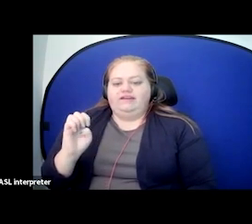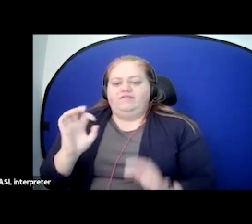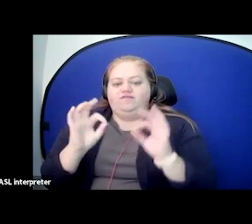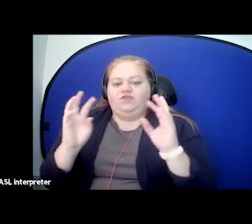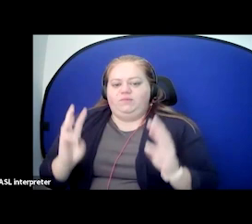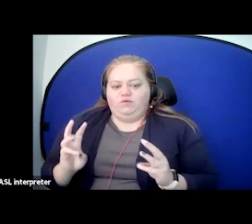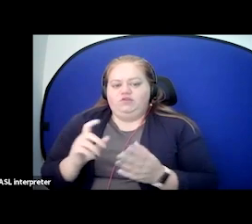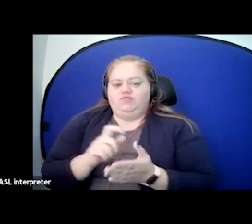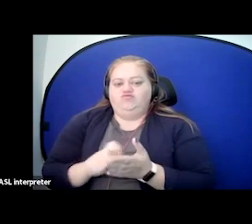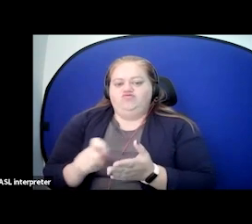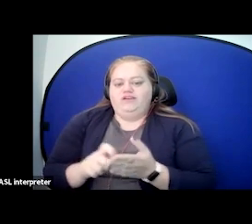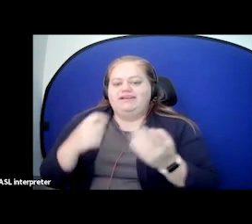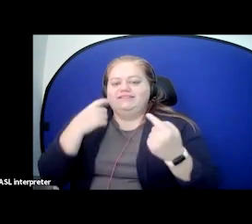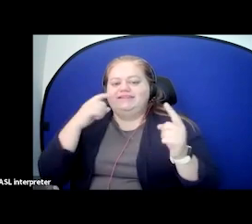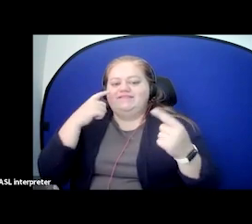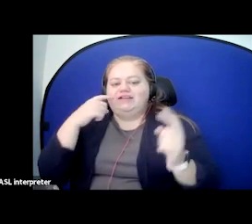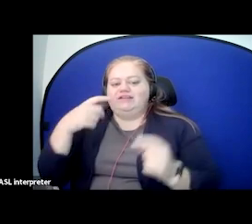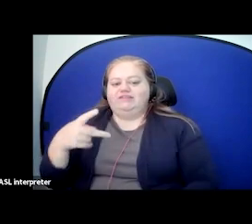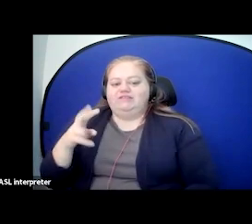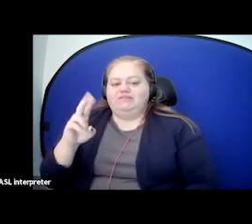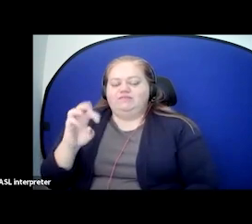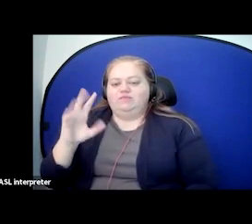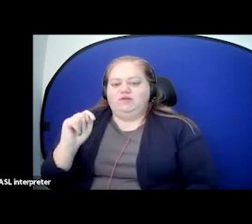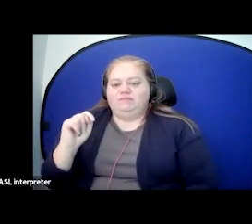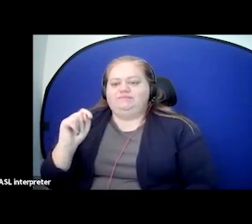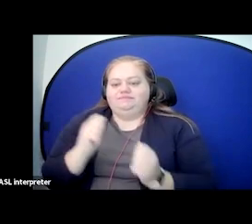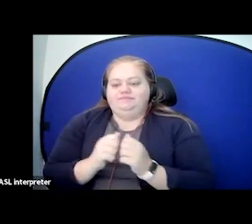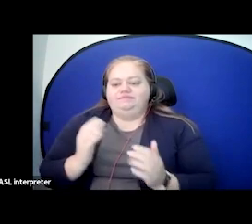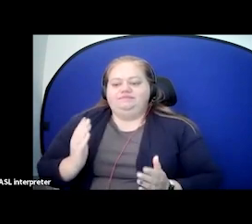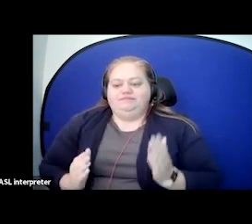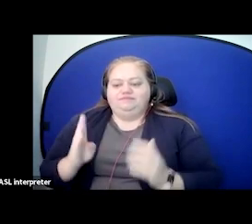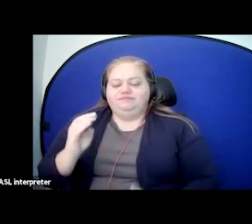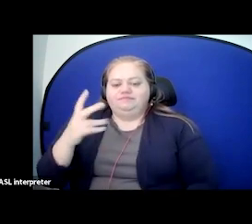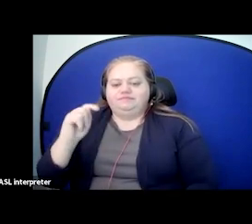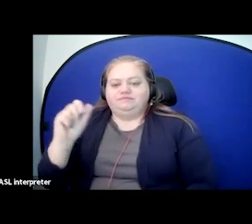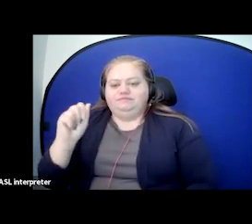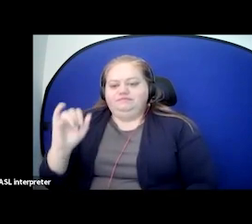to write an effective prompt into a chatbot, AI. And these are the elements needed